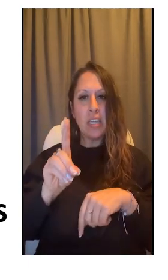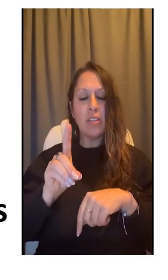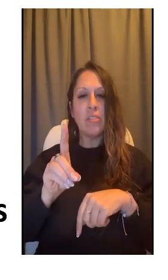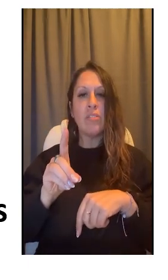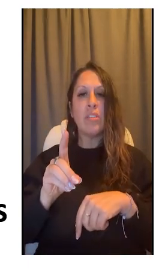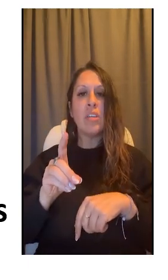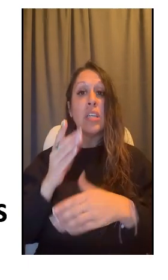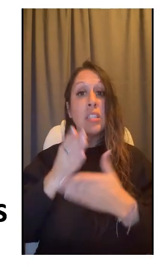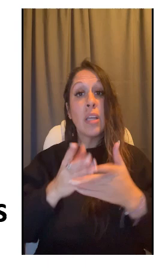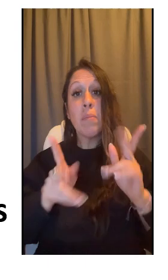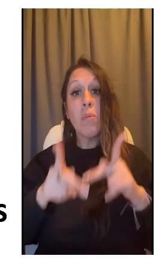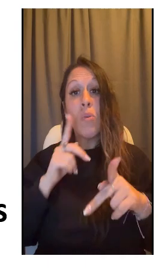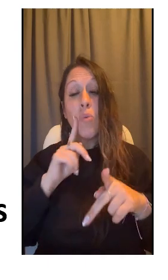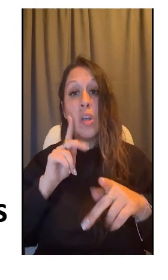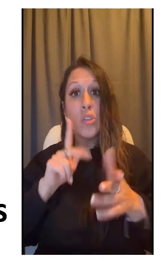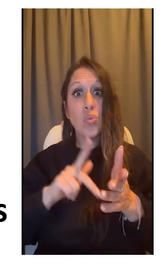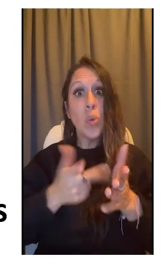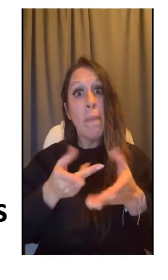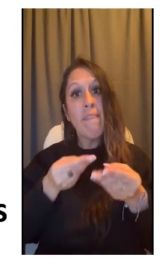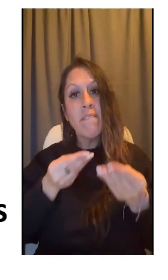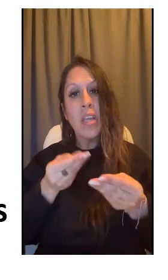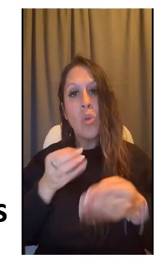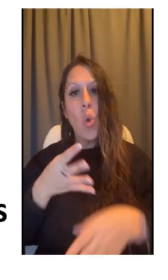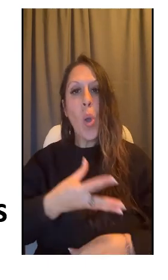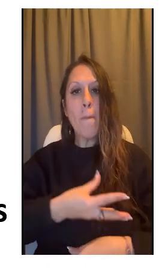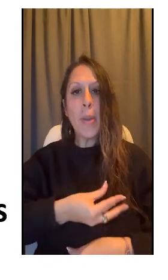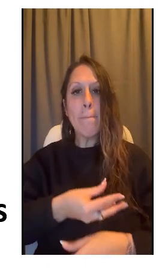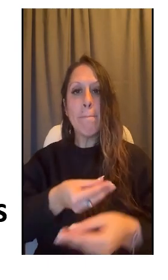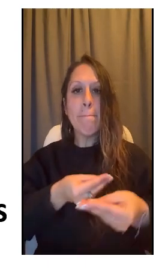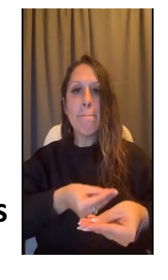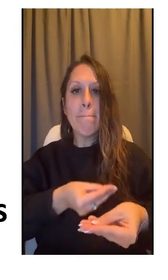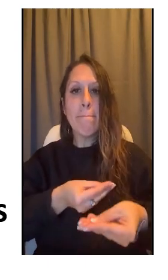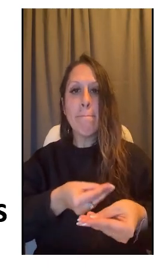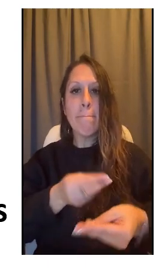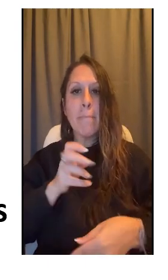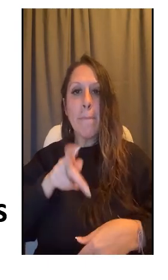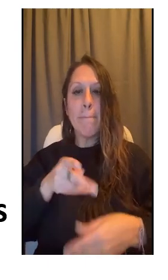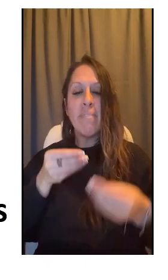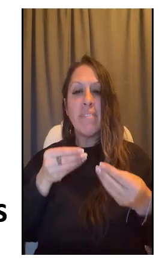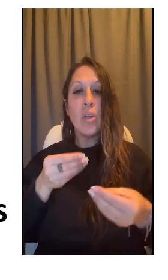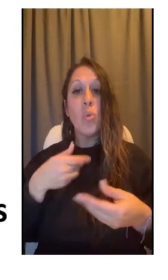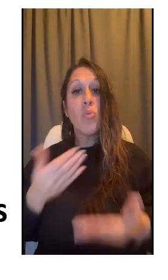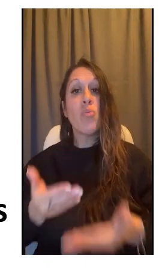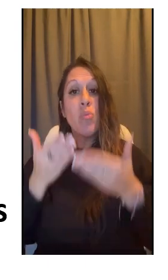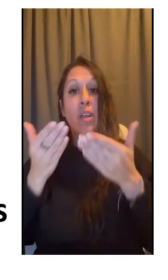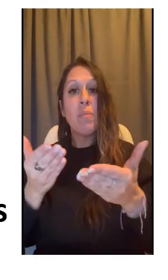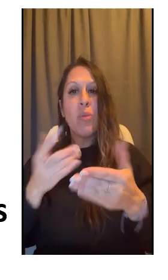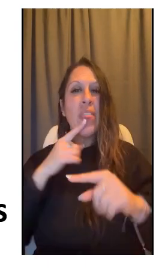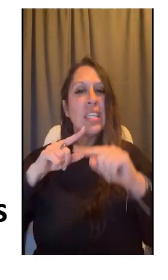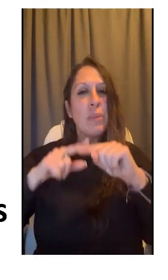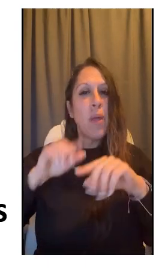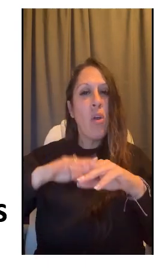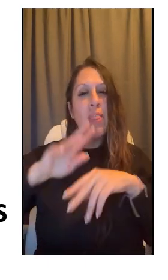As shown some people will be triple feeding or pumping and feeding, and what we recommend will depend on the type